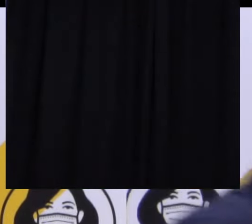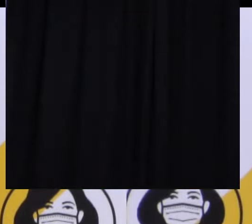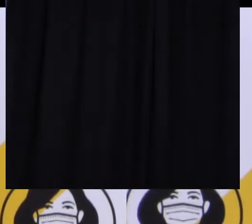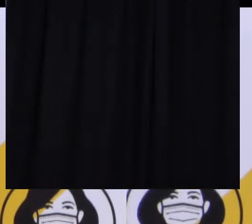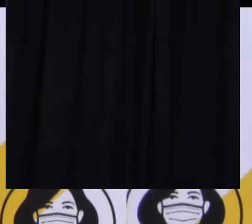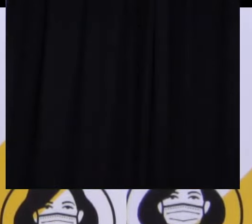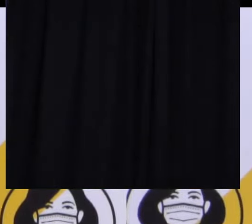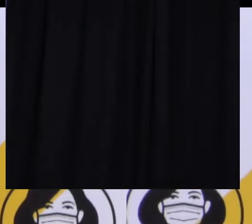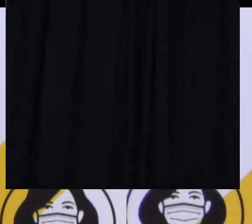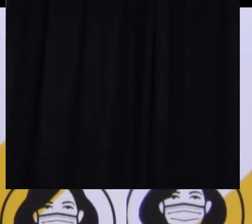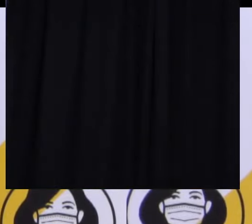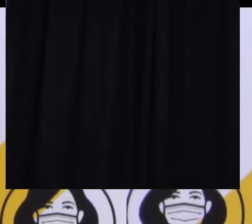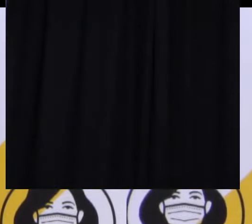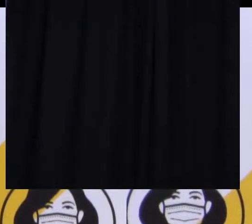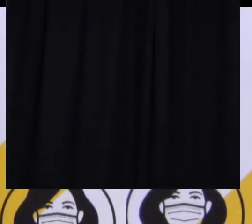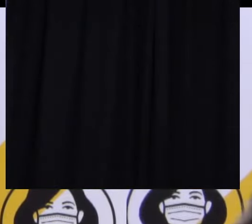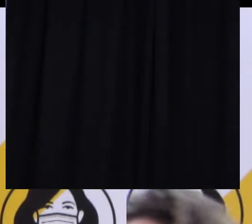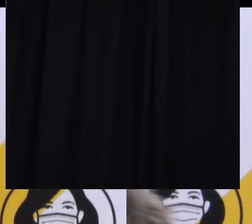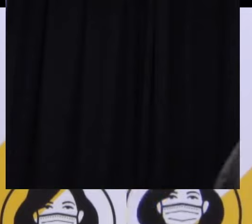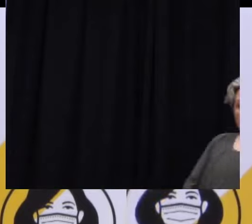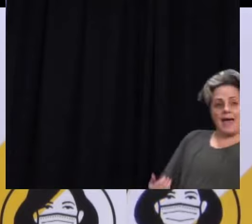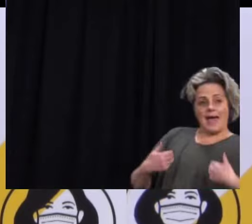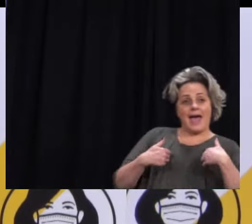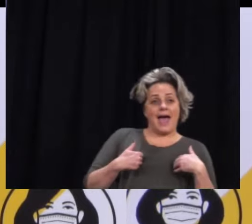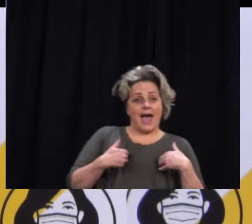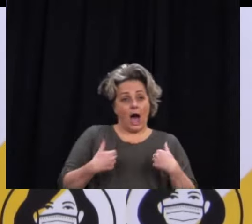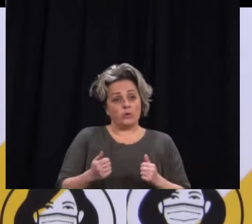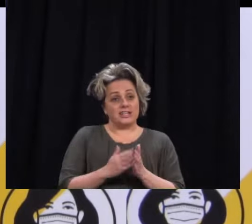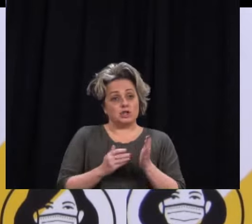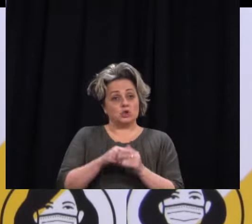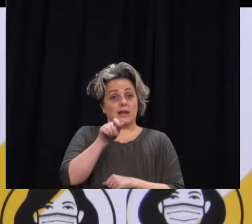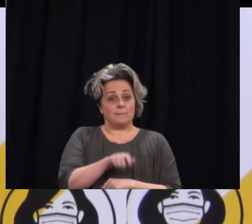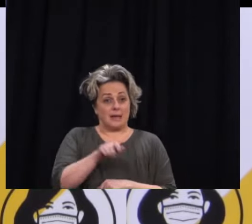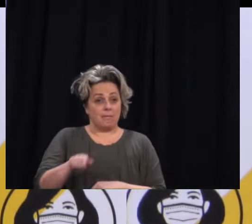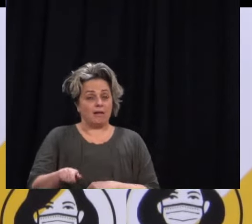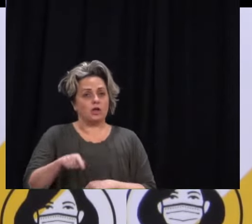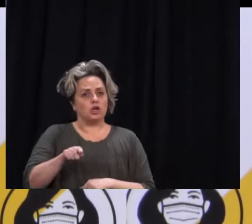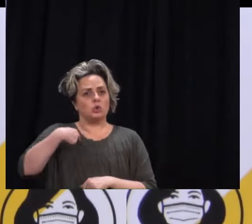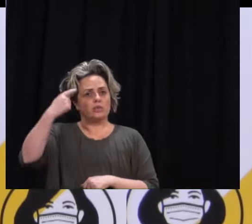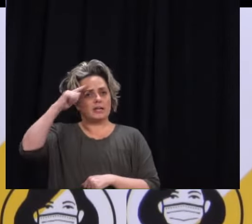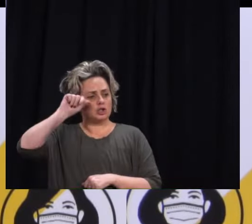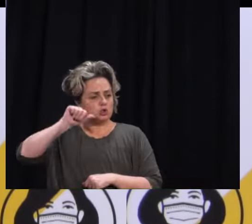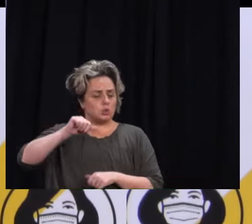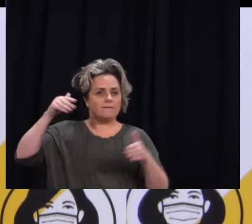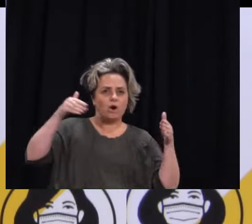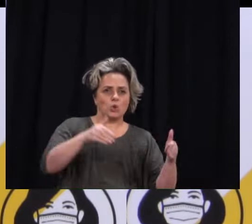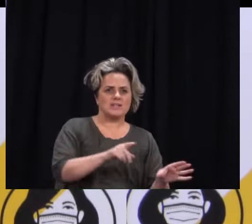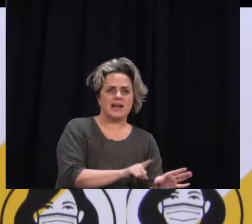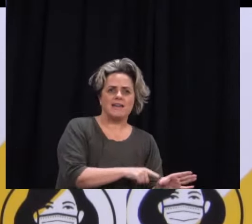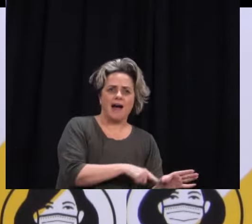that highest possible vaccination level. The just debating the border